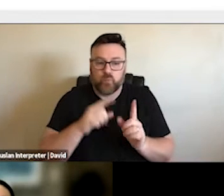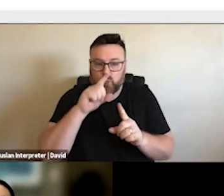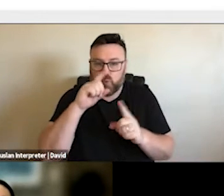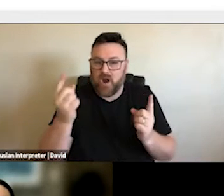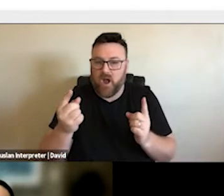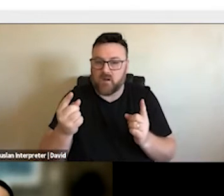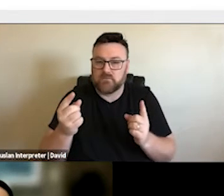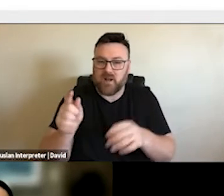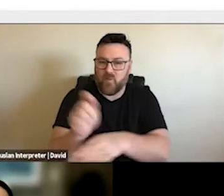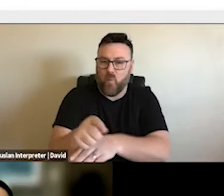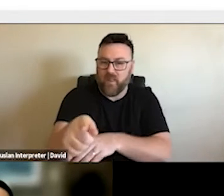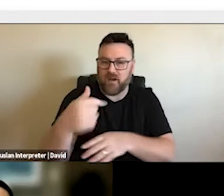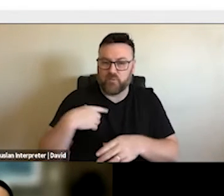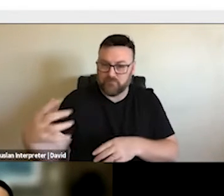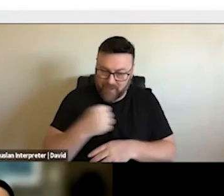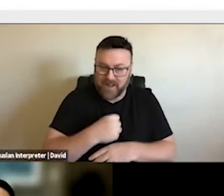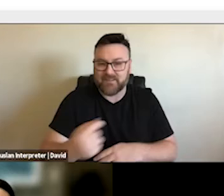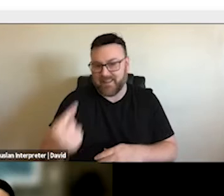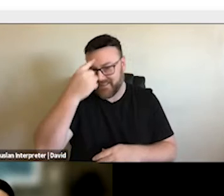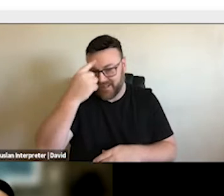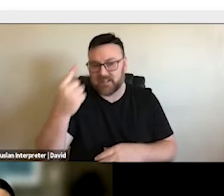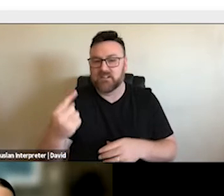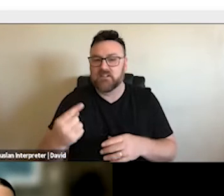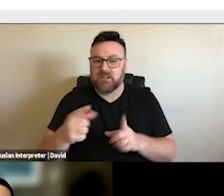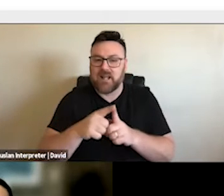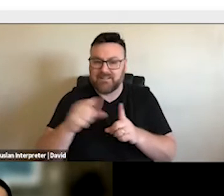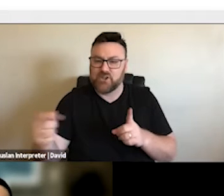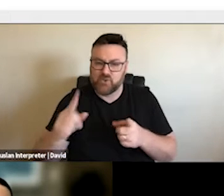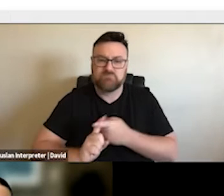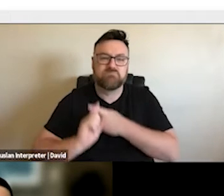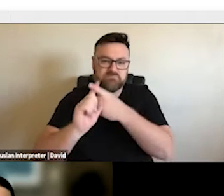I think we need to be thinking about this is a long-term proposition, and although things